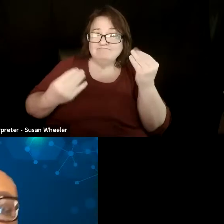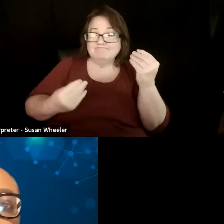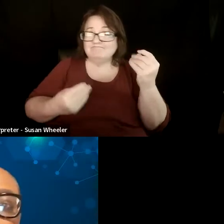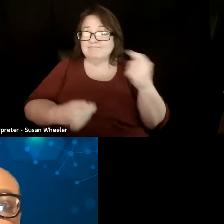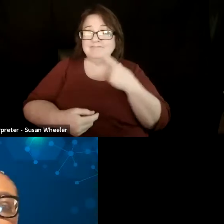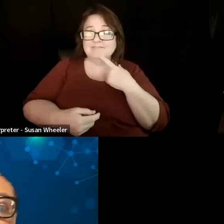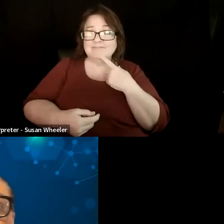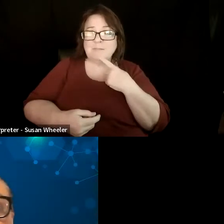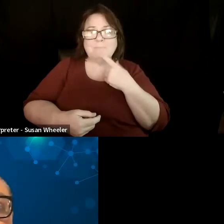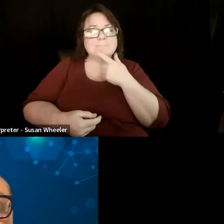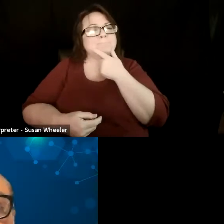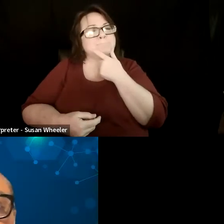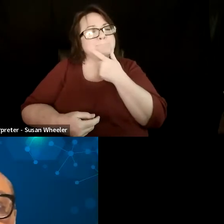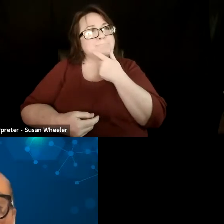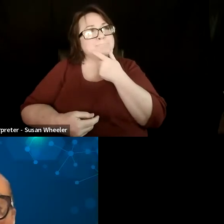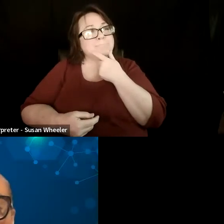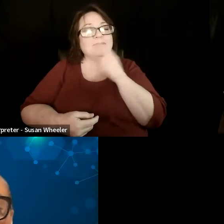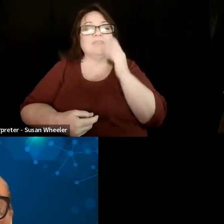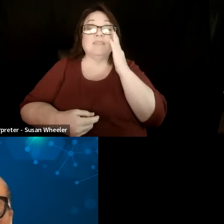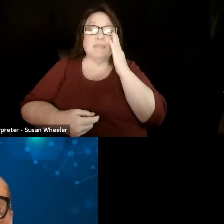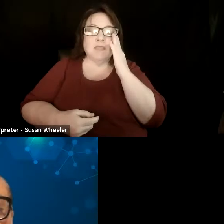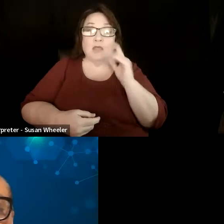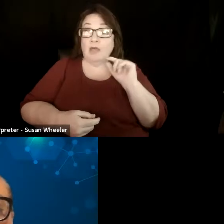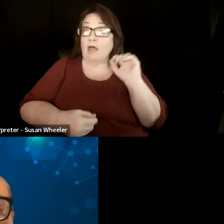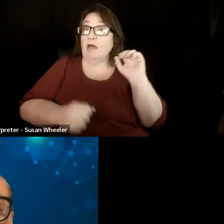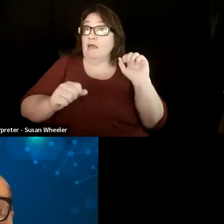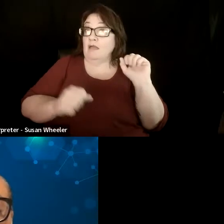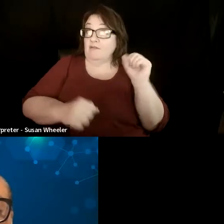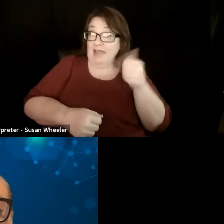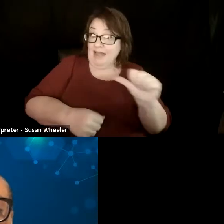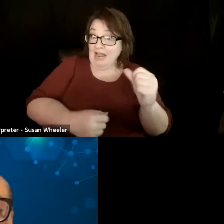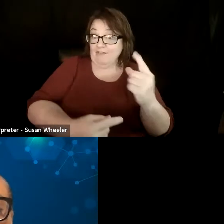No, I'm always available for any questions.